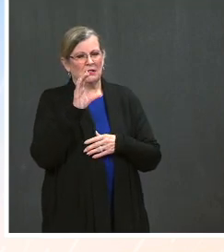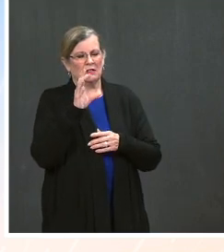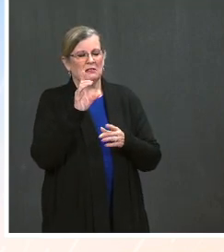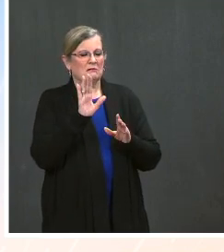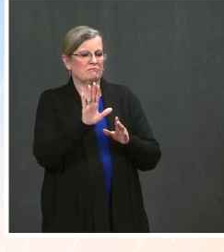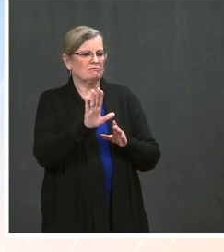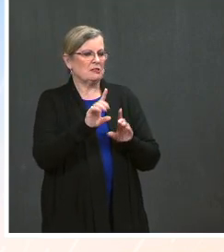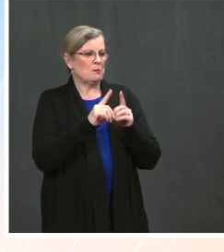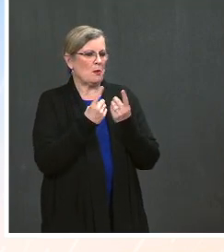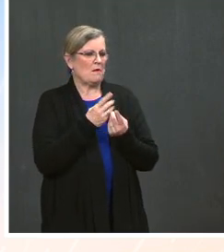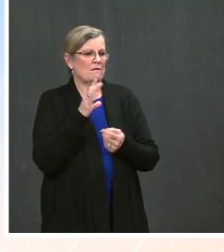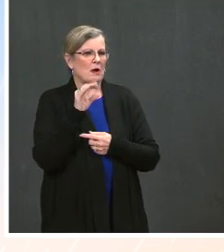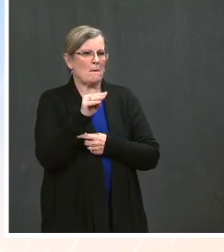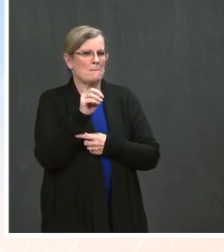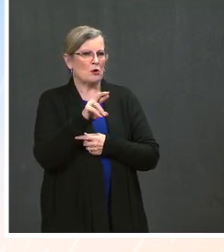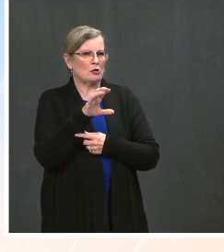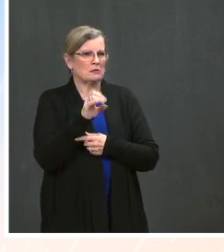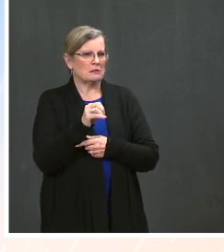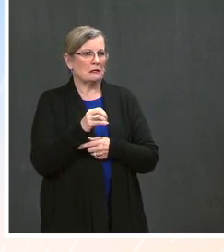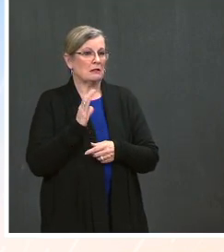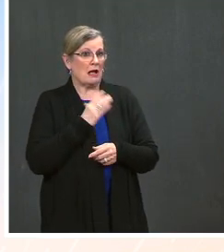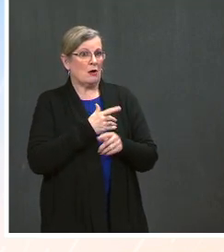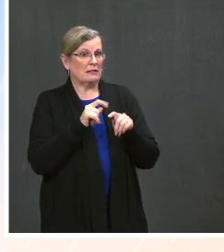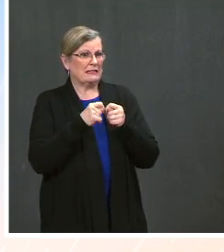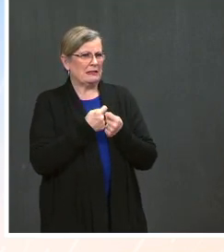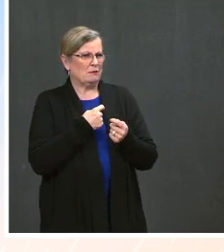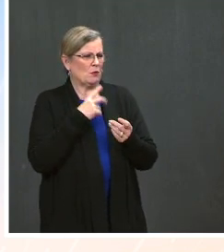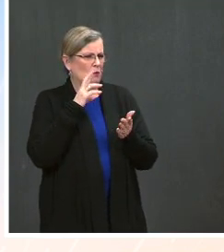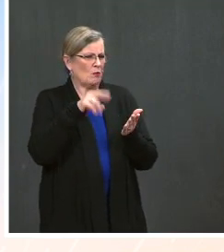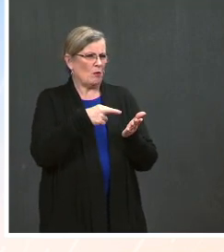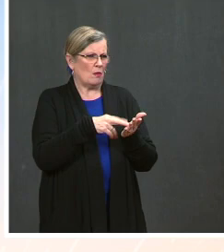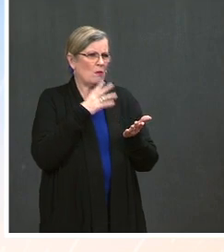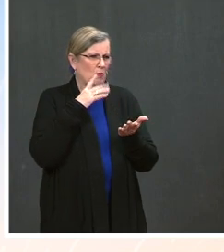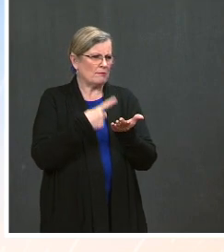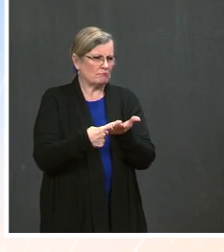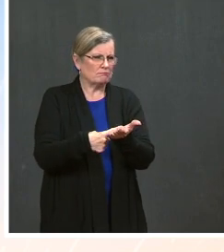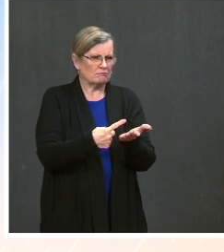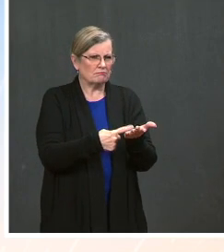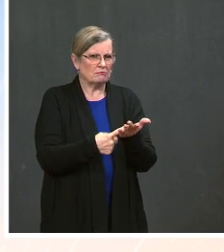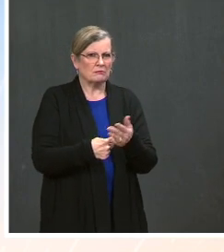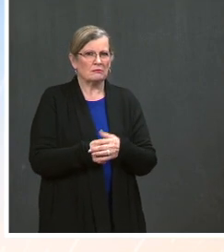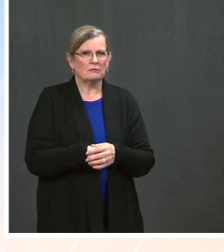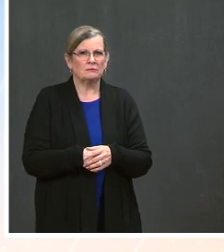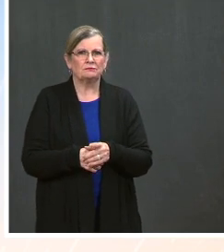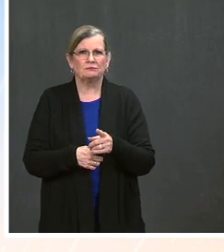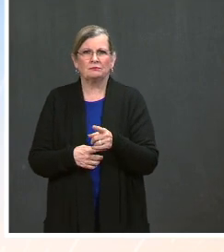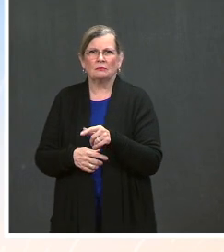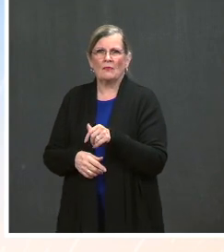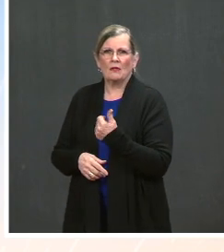The Press: Thank you. I'll follow up. And then, you know, the President had voiced his support for MLB